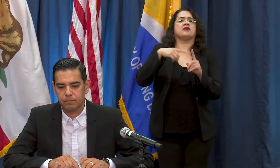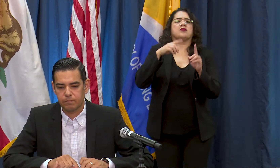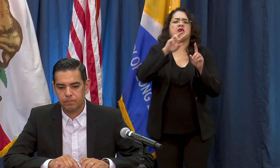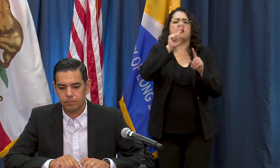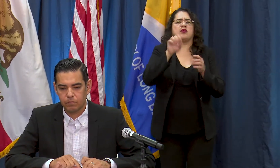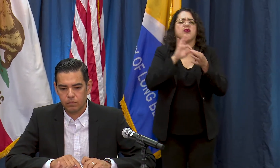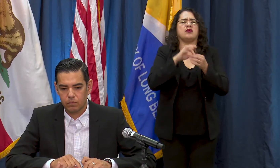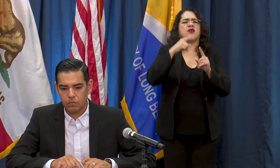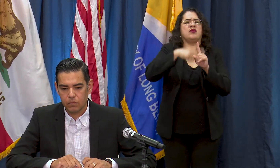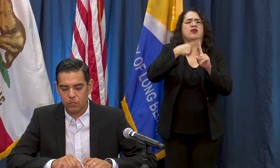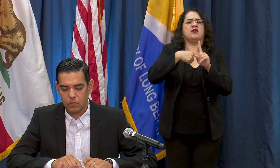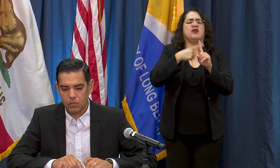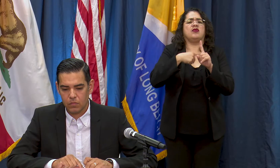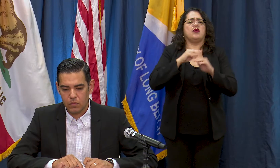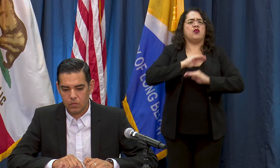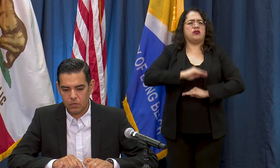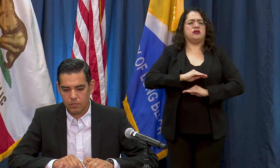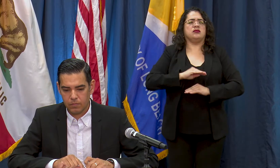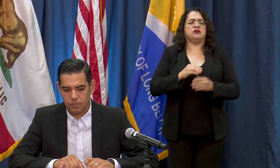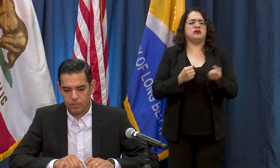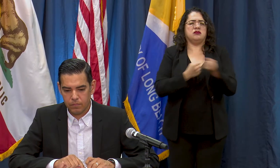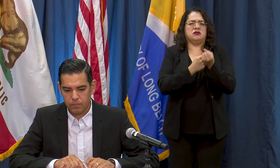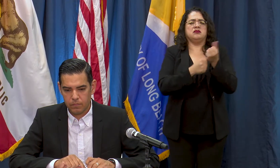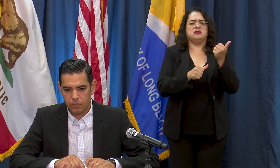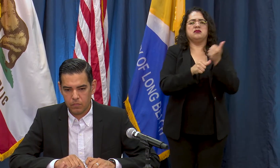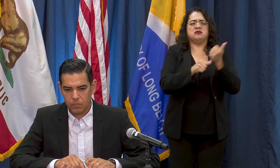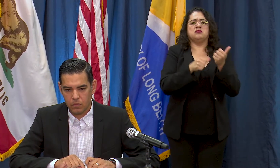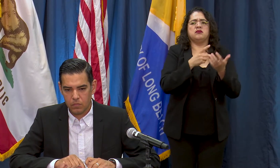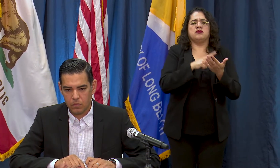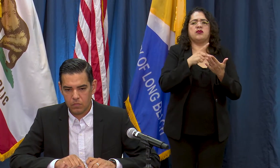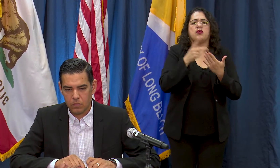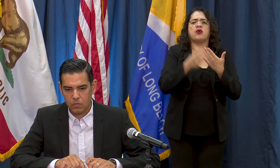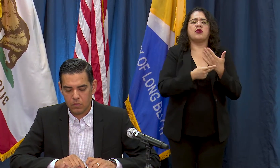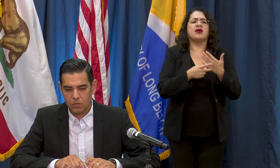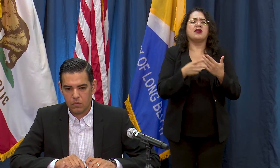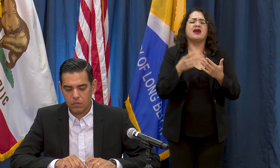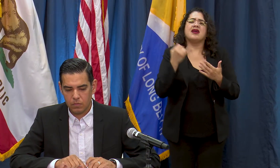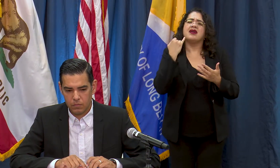been voted on but in the future if the economic situation doesn't improve could